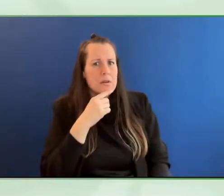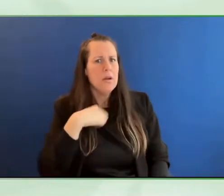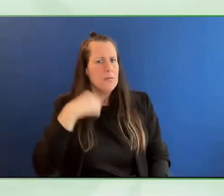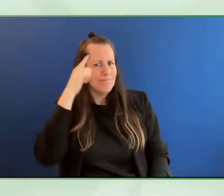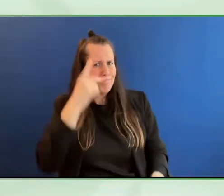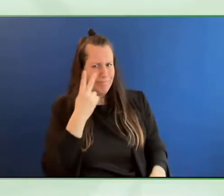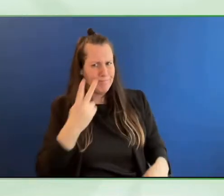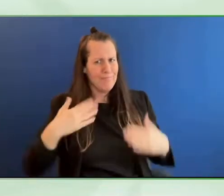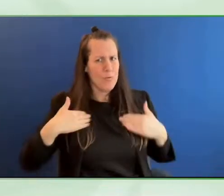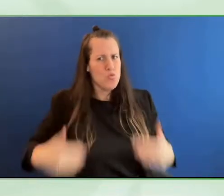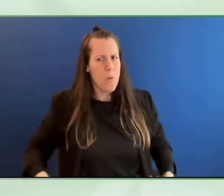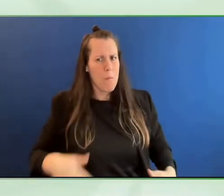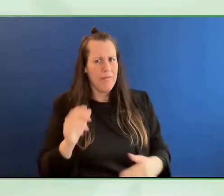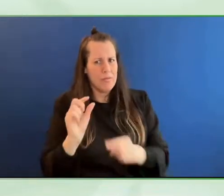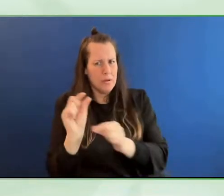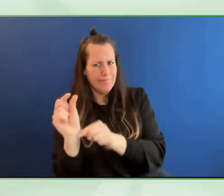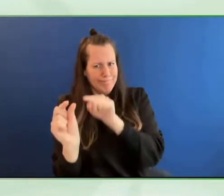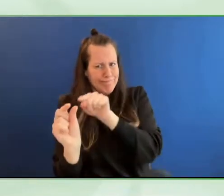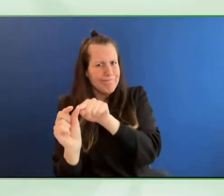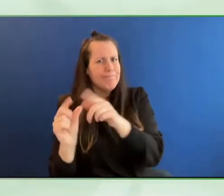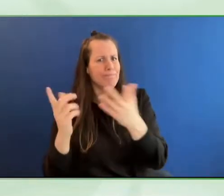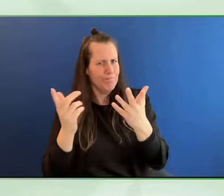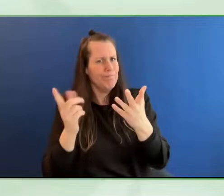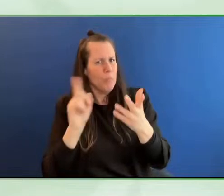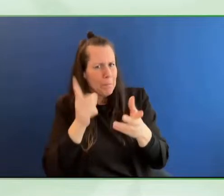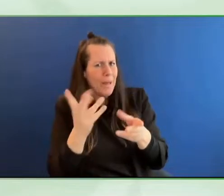And it's not just the text that appears around the image, we are also thinking about the